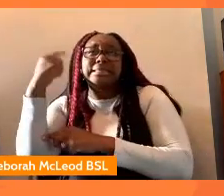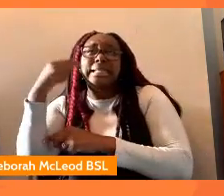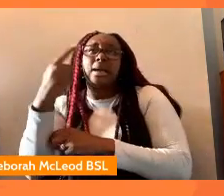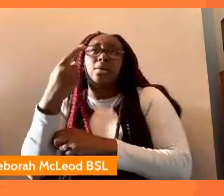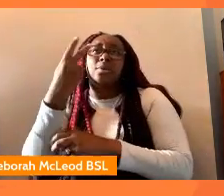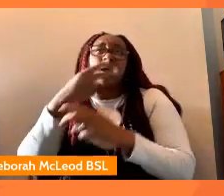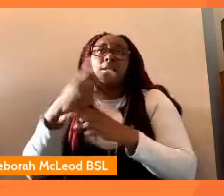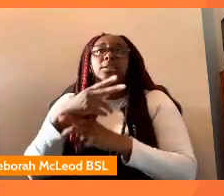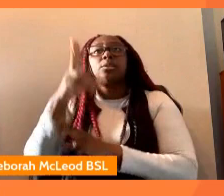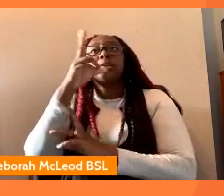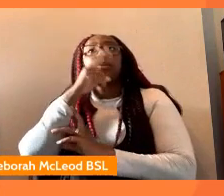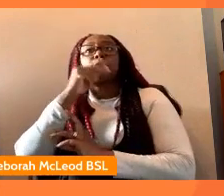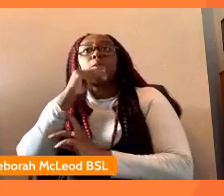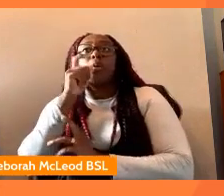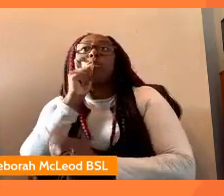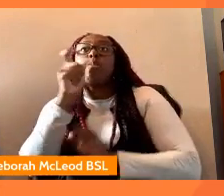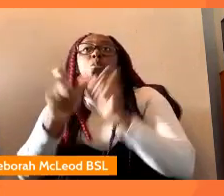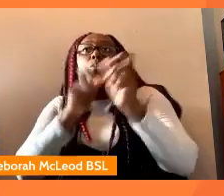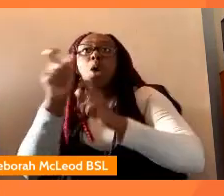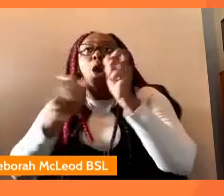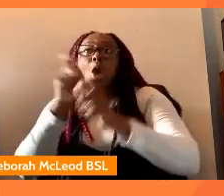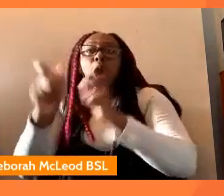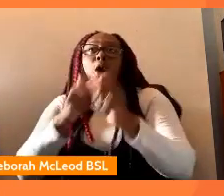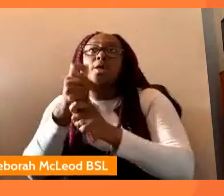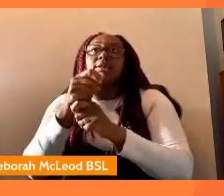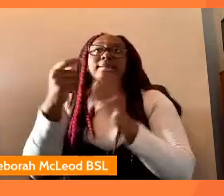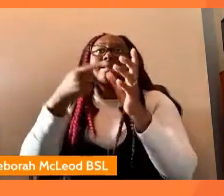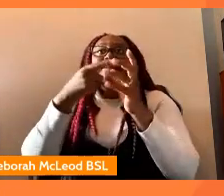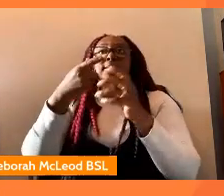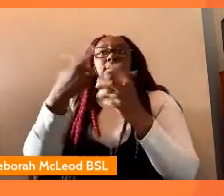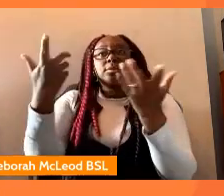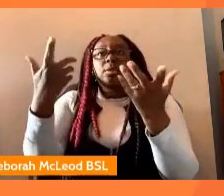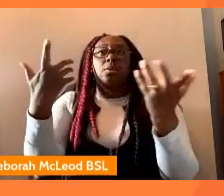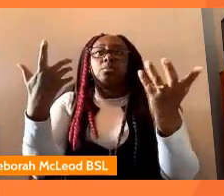word artist, Auden Allen, who worked with young black and Asian poets